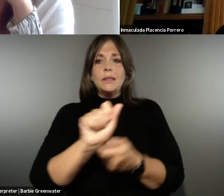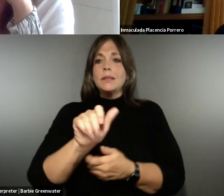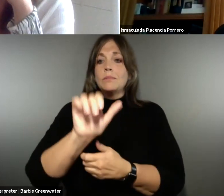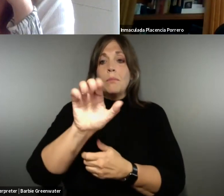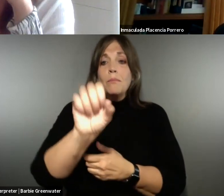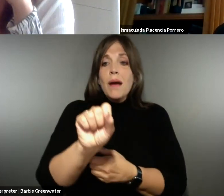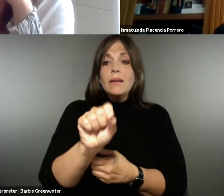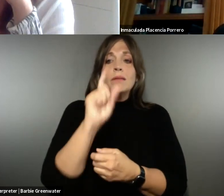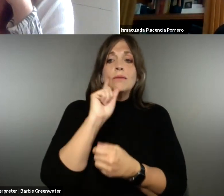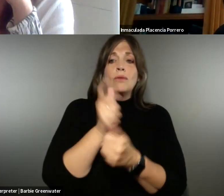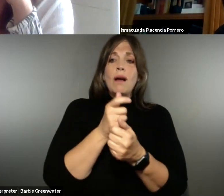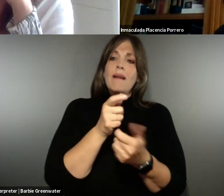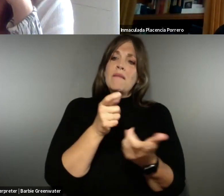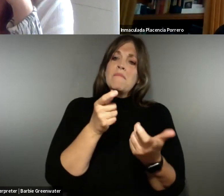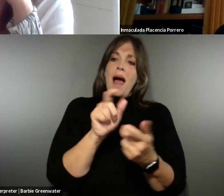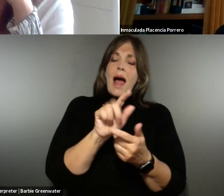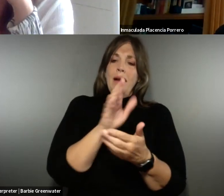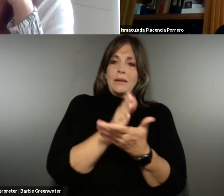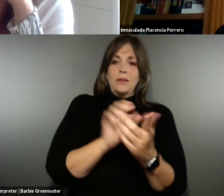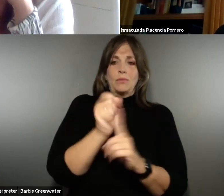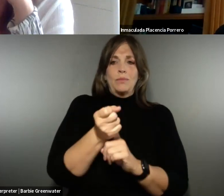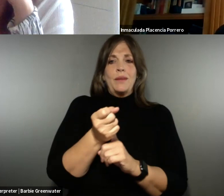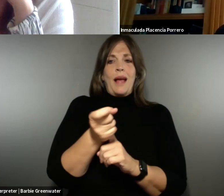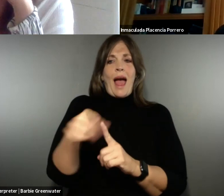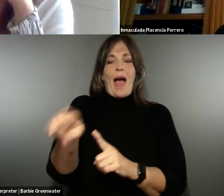Those provide presumption of conformity, so if you comply with the